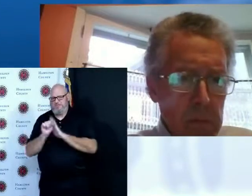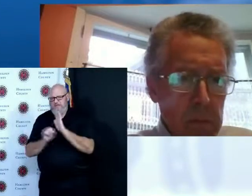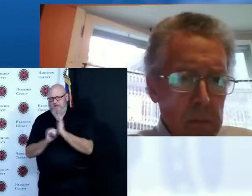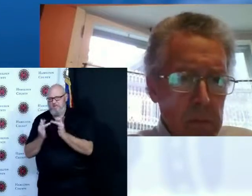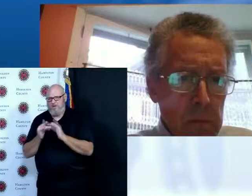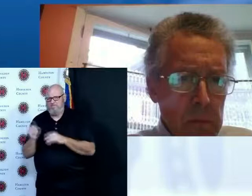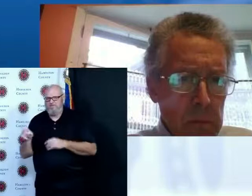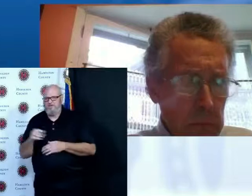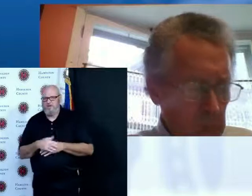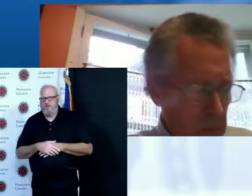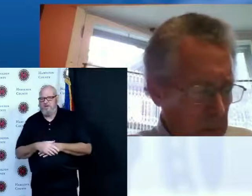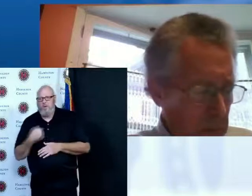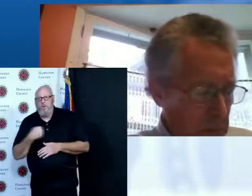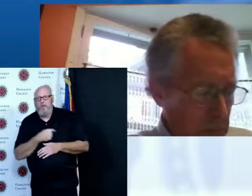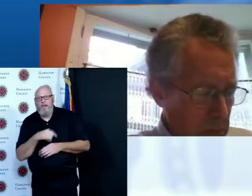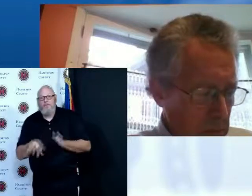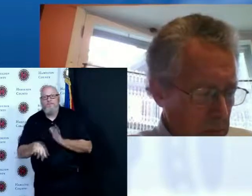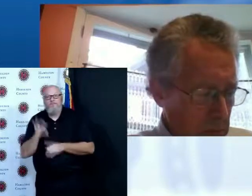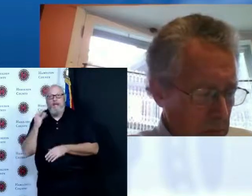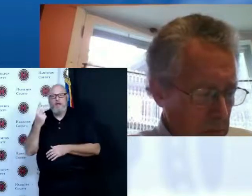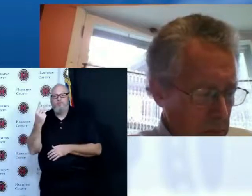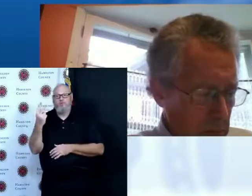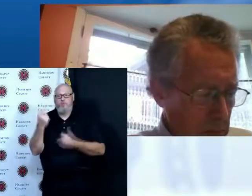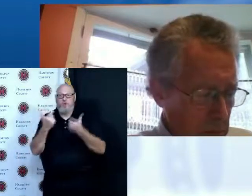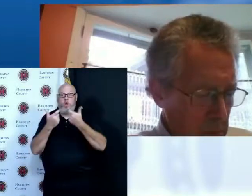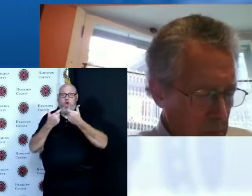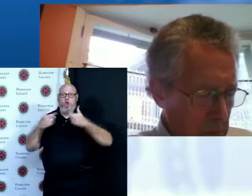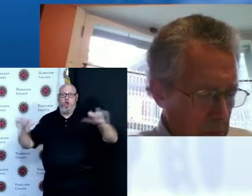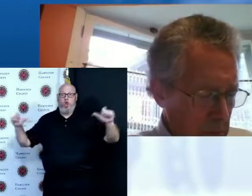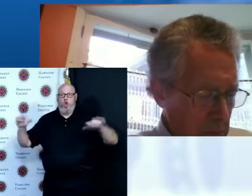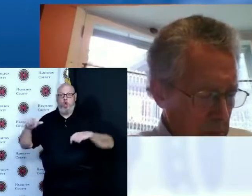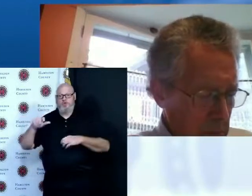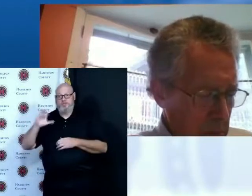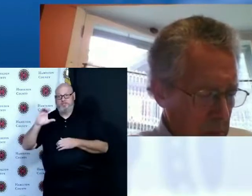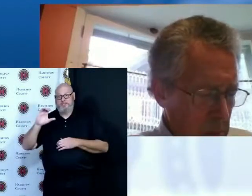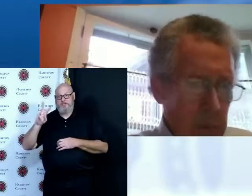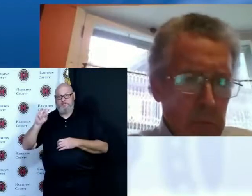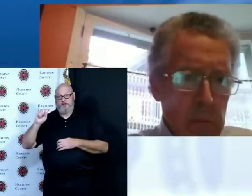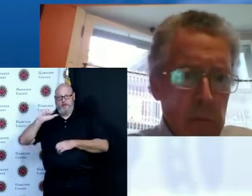next week which includes CVS pharmacy and Walgreens and so I suspect more information will